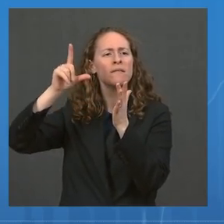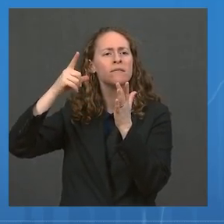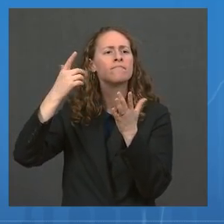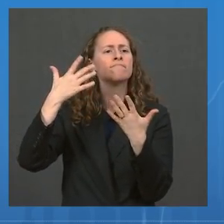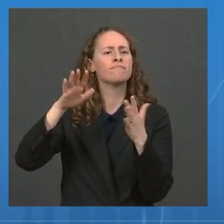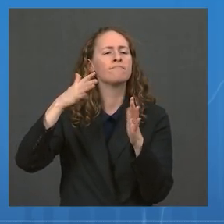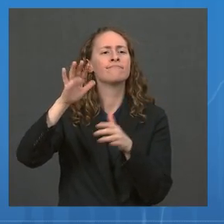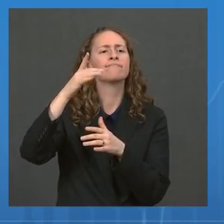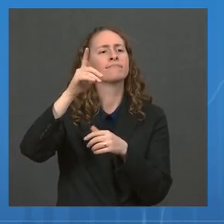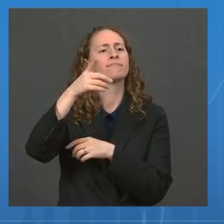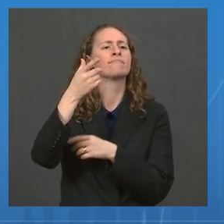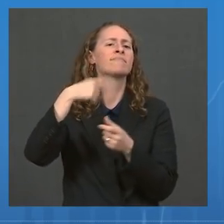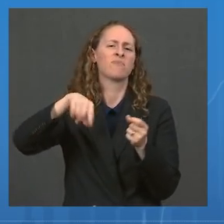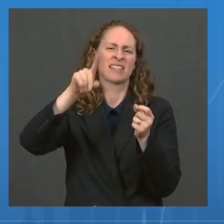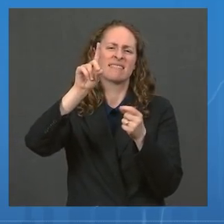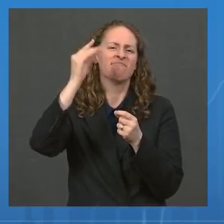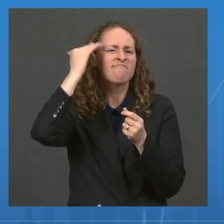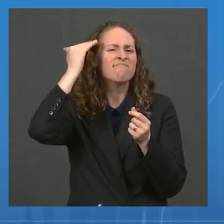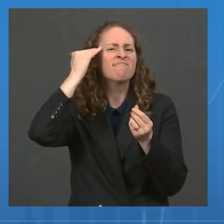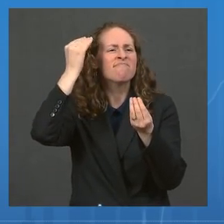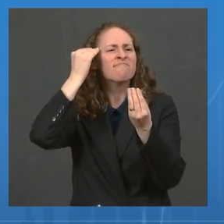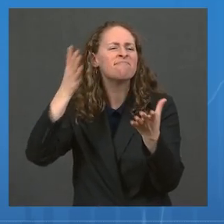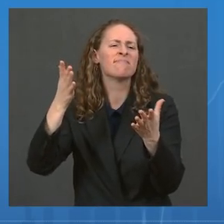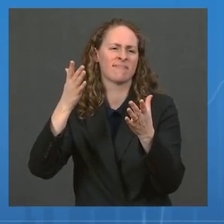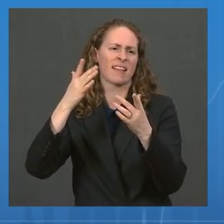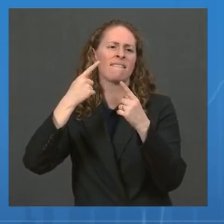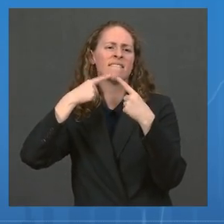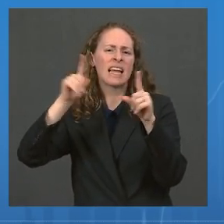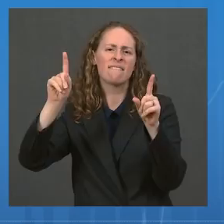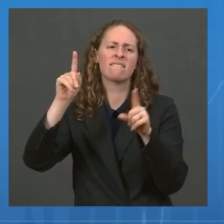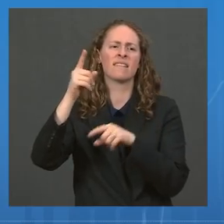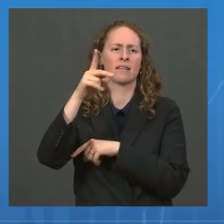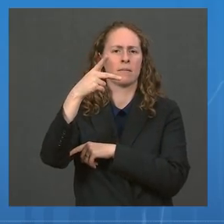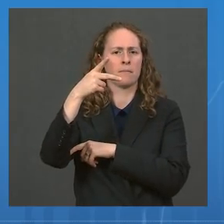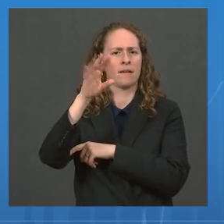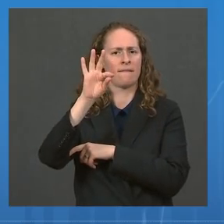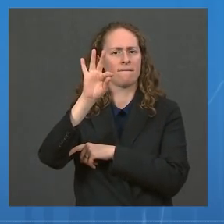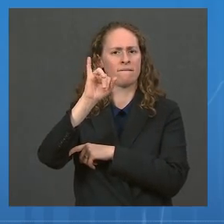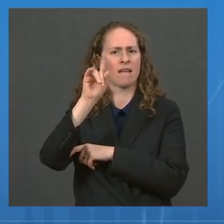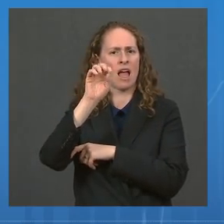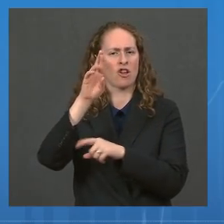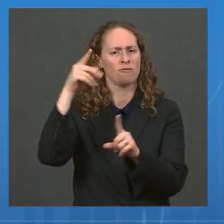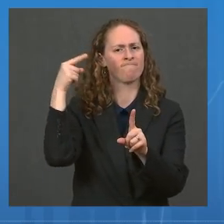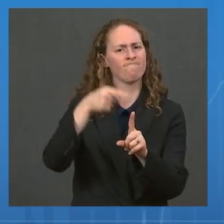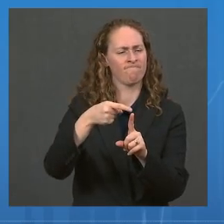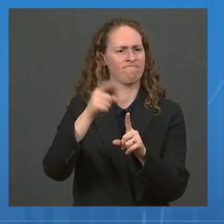the waning data -- for Pfizer and only Pfizer so far. And we will, with urgency, when we receive it